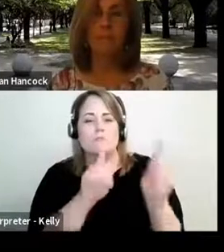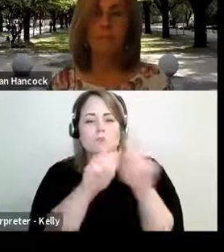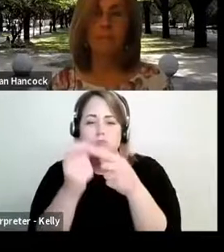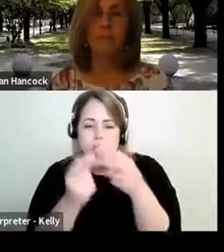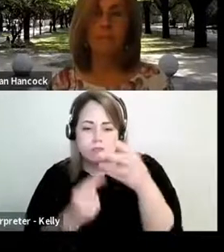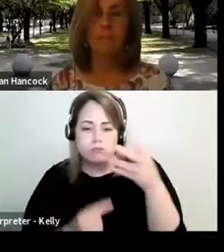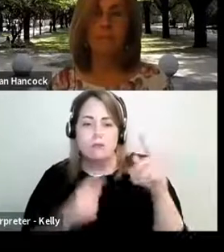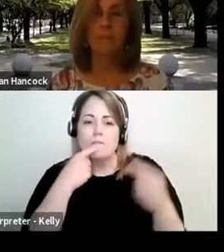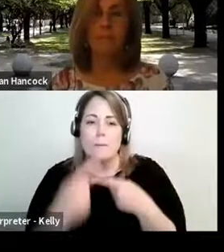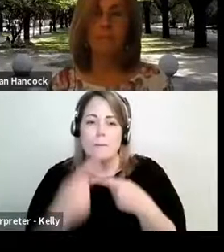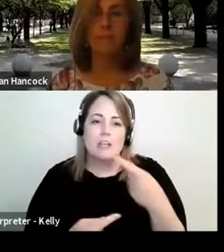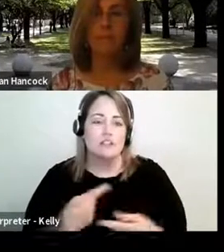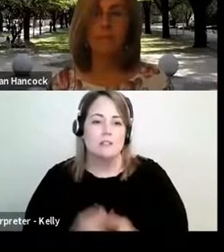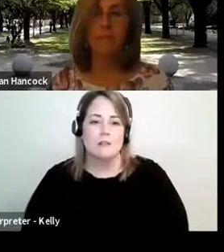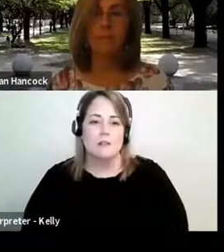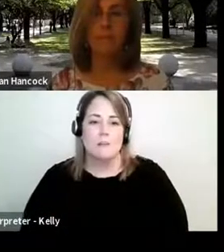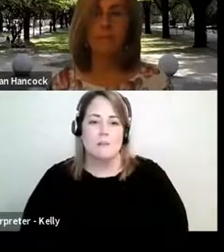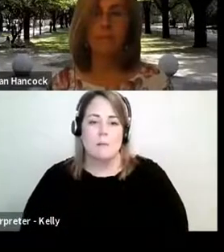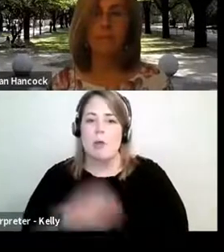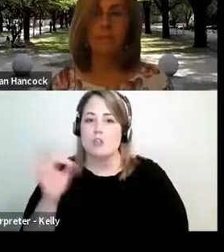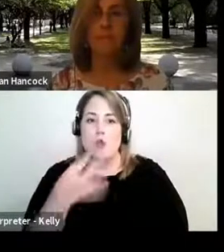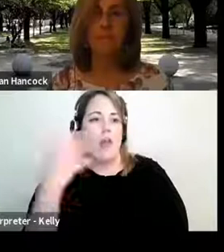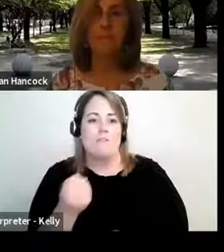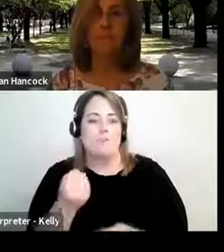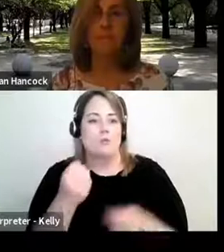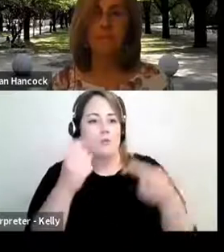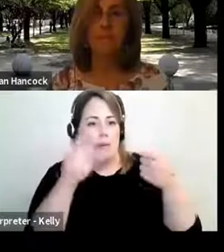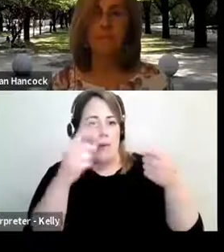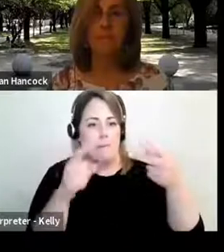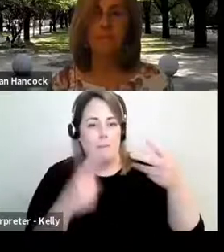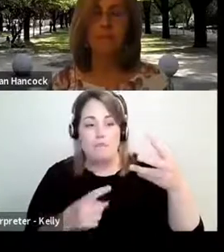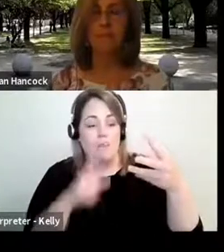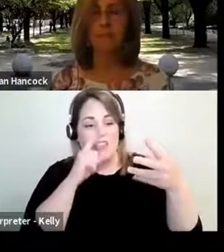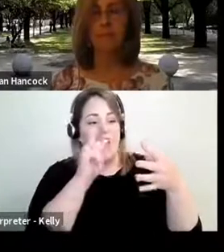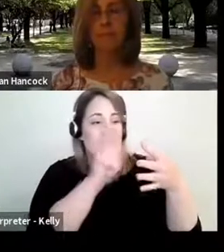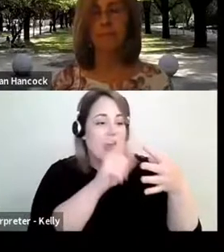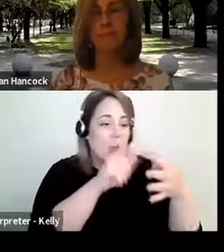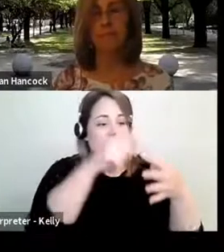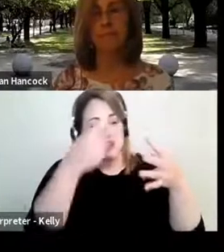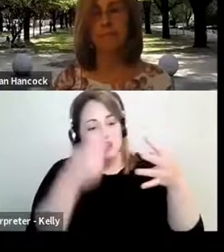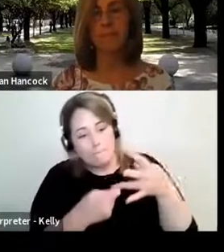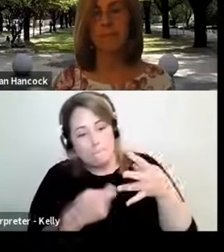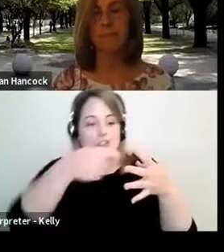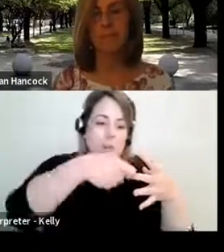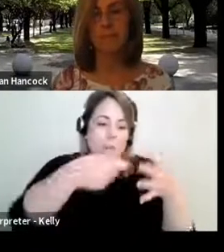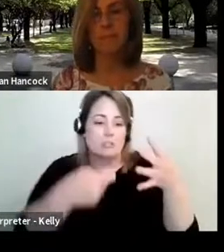but there's no linearity to it. So students can dip in and out however they see fit. All of our